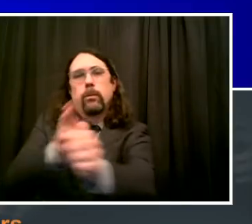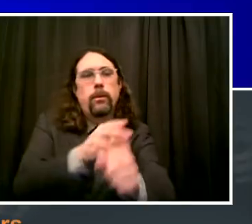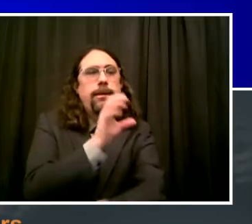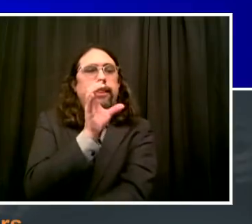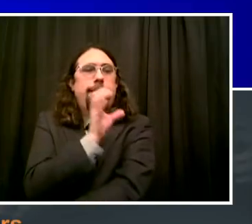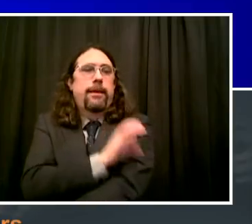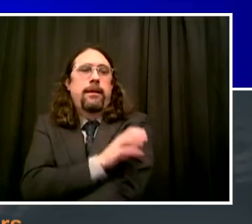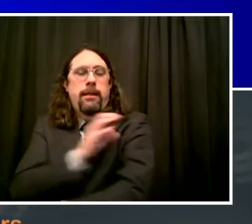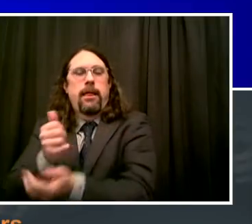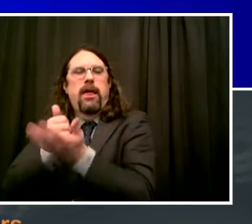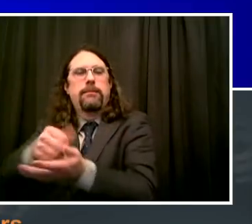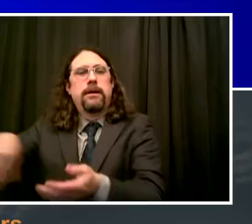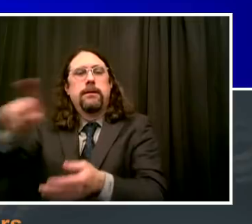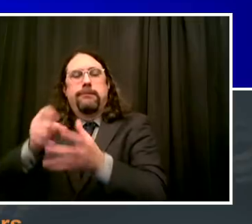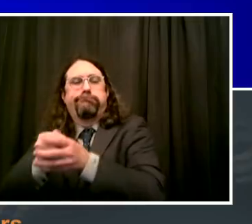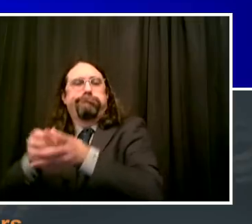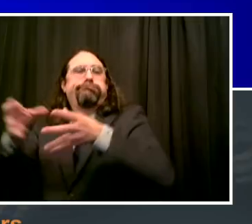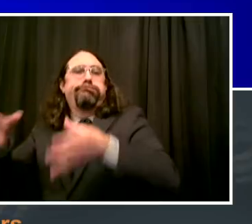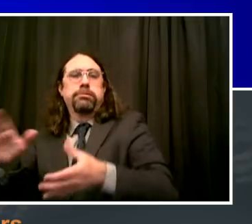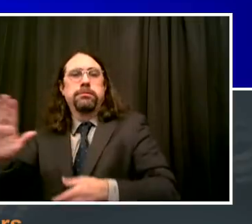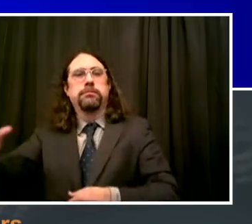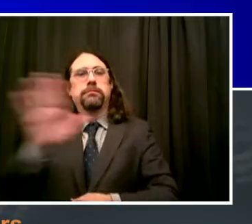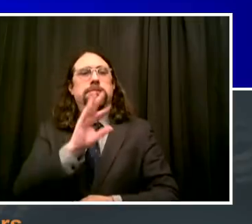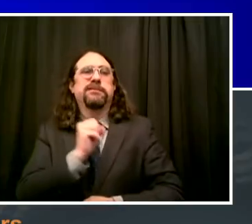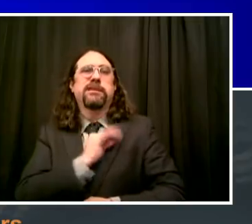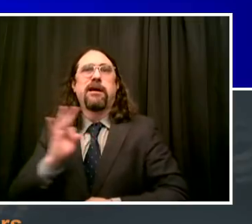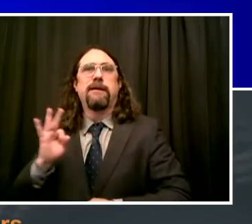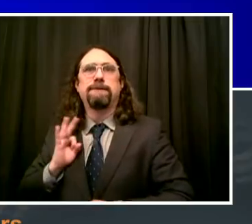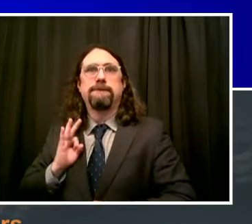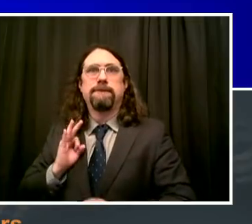RESOURCES AND COVER THE COSTS OF THAT THEY CAN GETAC BP K UAND